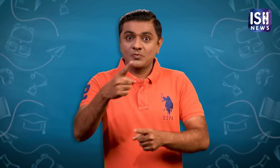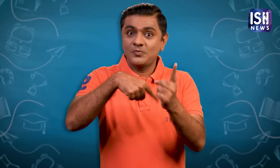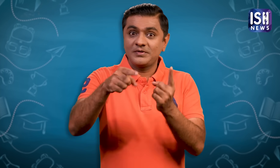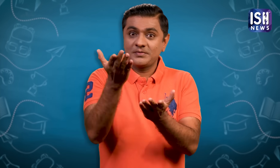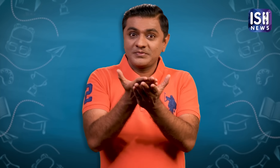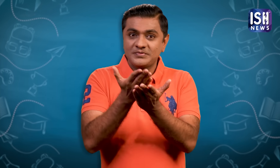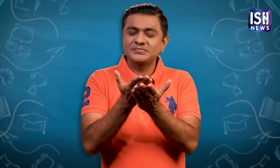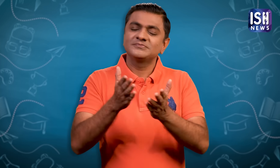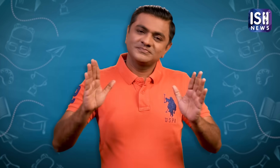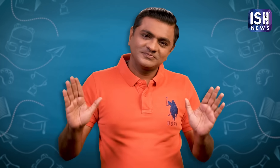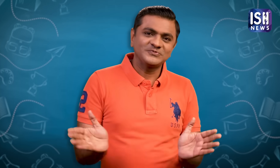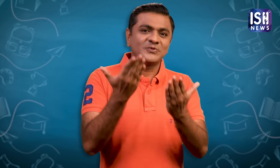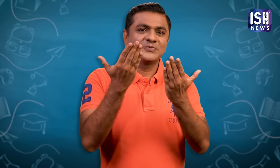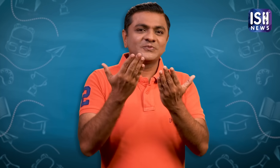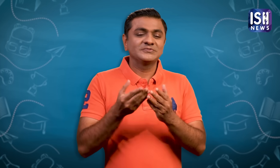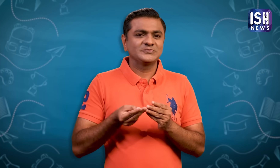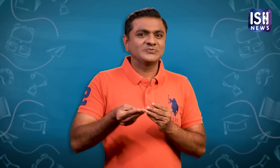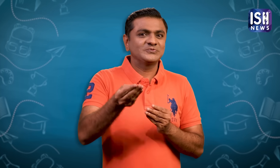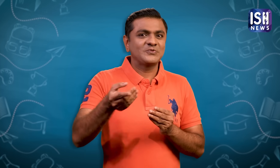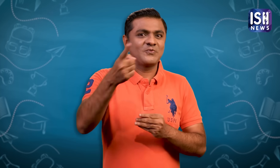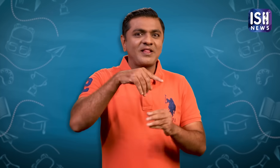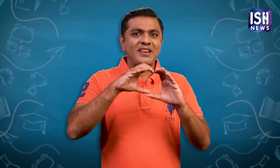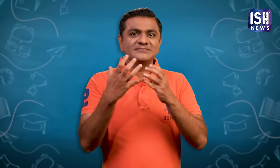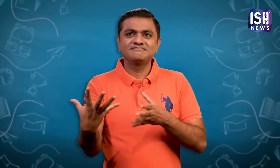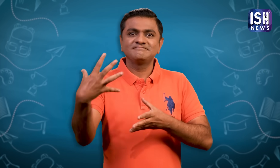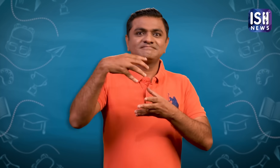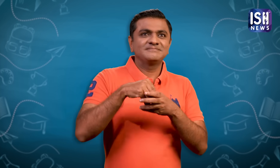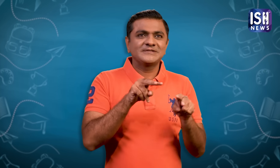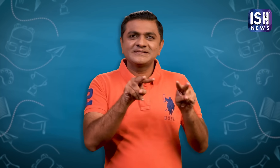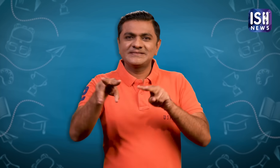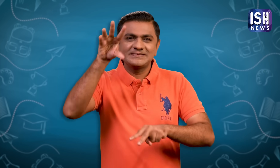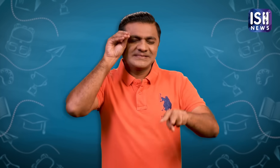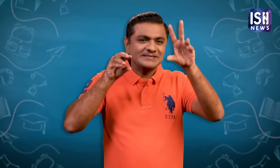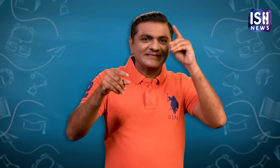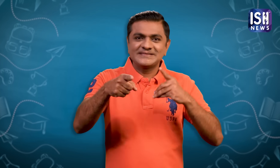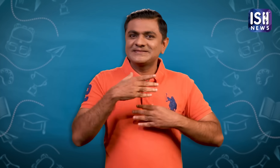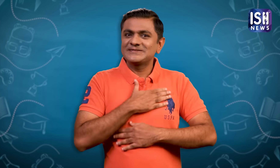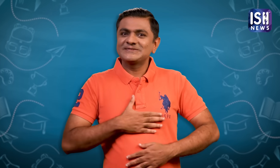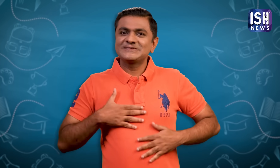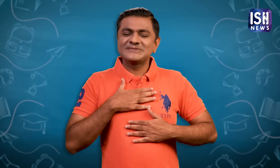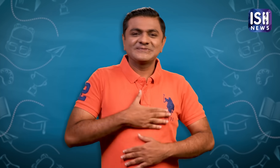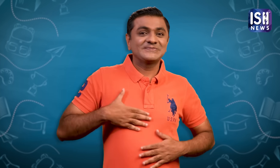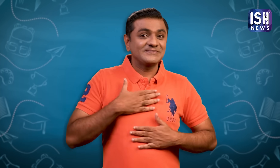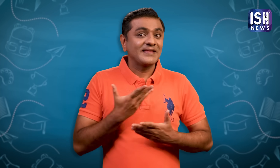Go ahead and apply. Your classes are about to begin soon. You must be excited to learn.